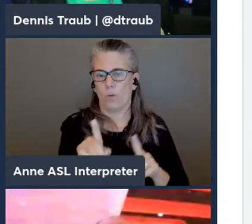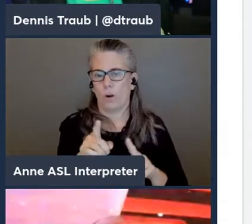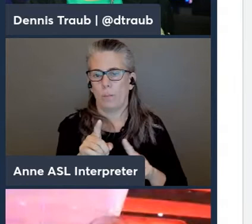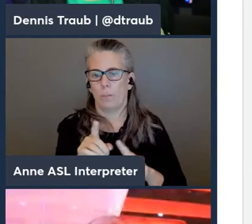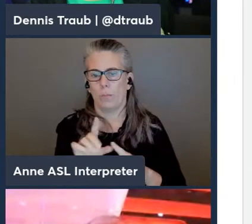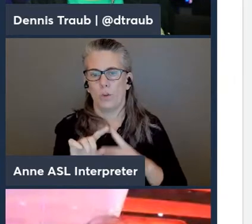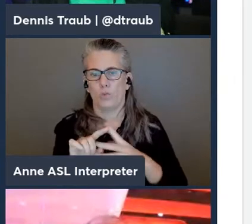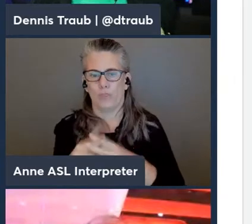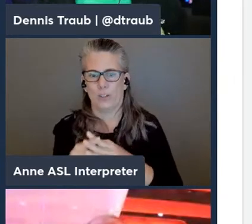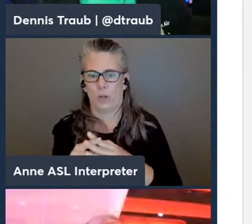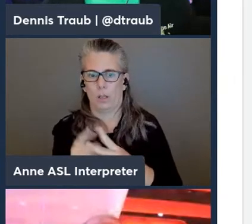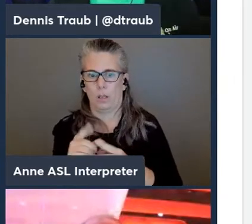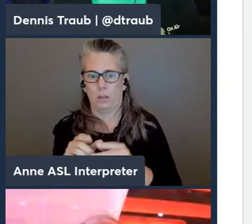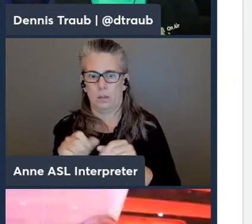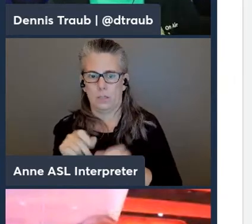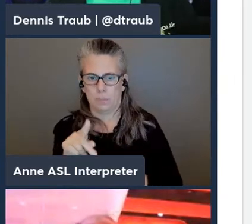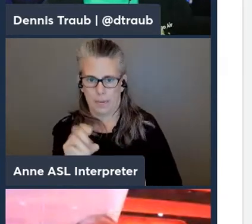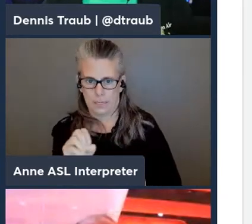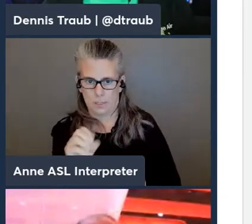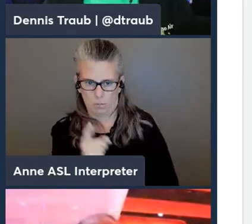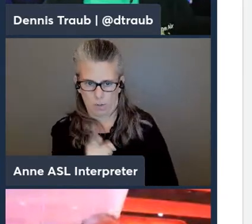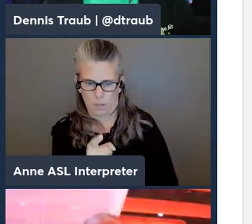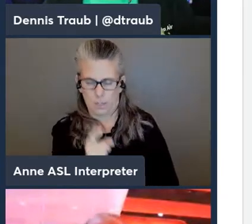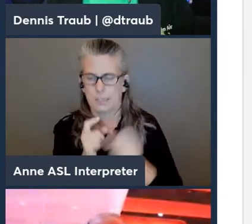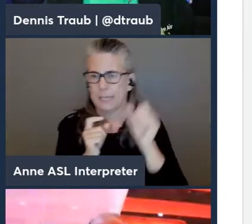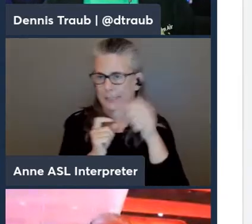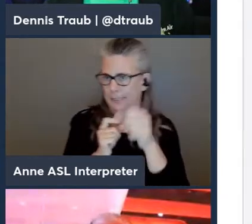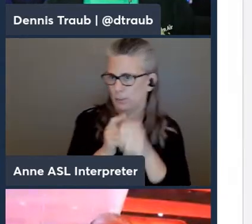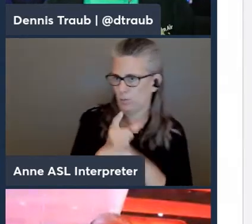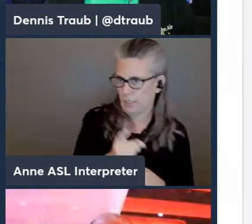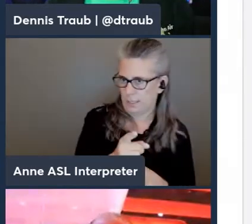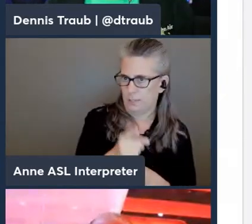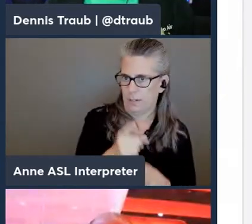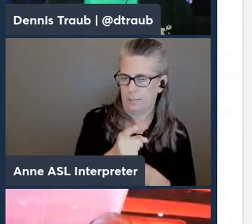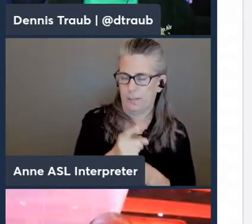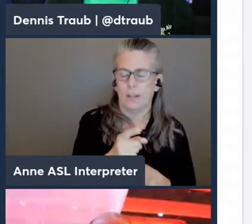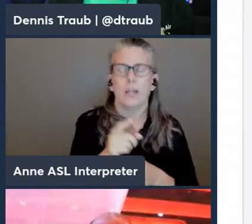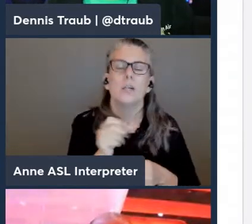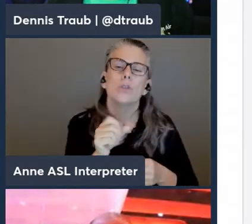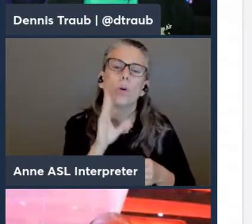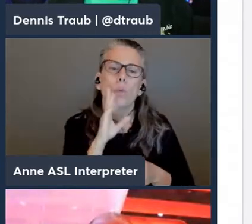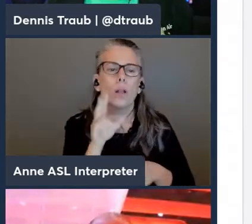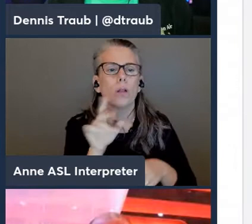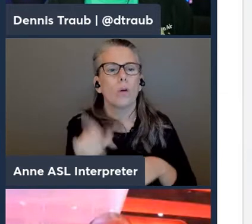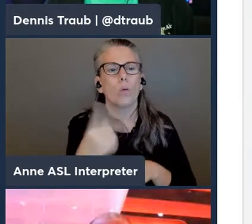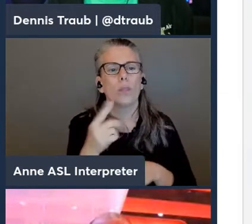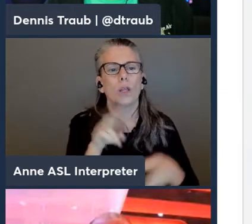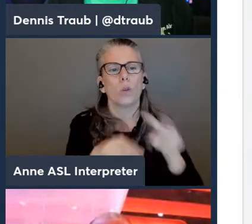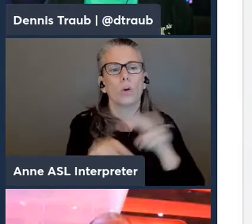Got it. Got it. Okay. That's awesome. And like, I mean, I guess it only looks at, you know, your Java or Python code there, and if it has other code,